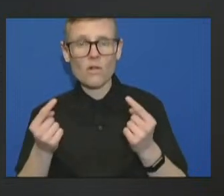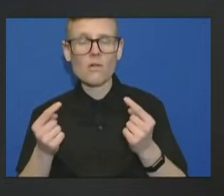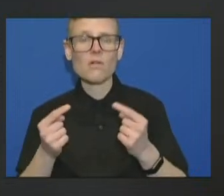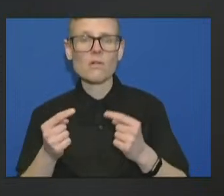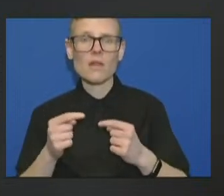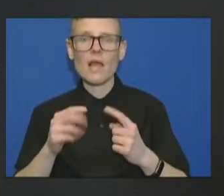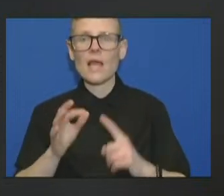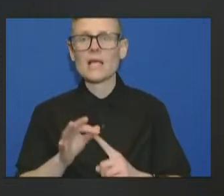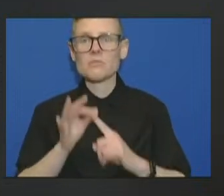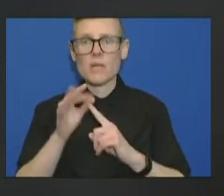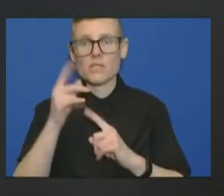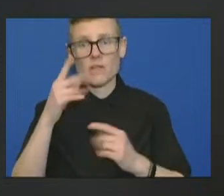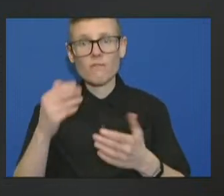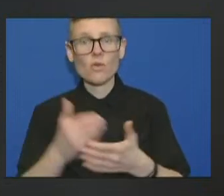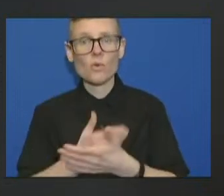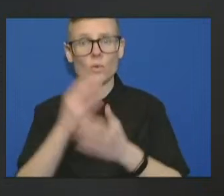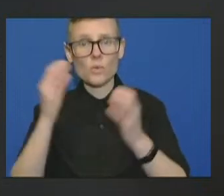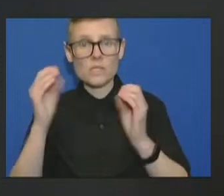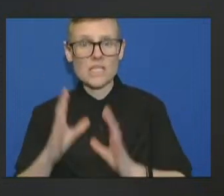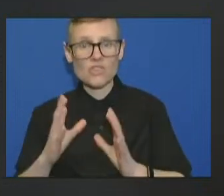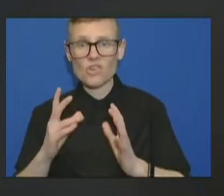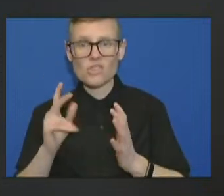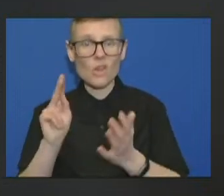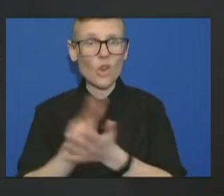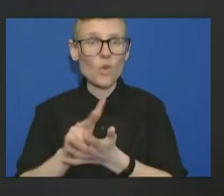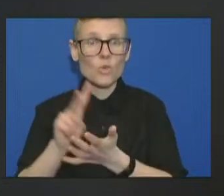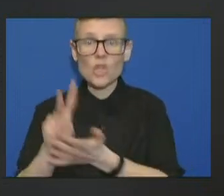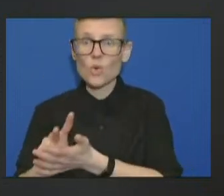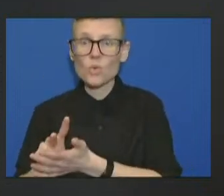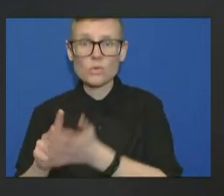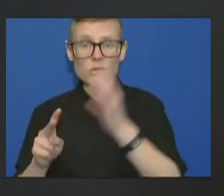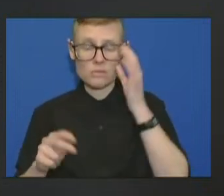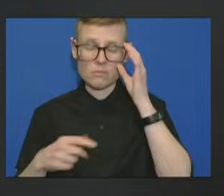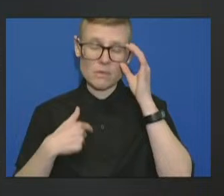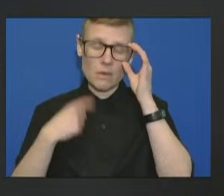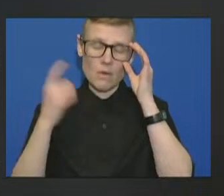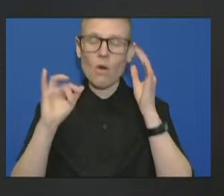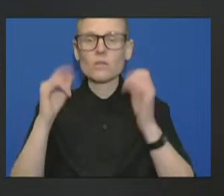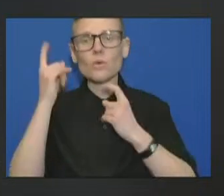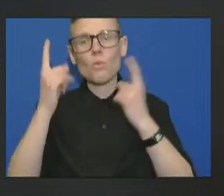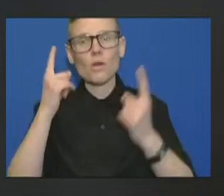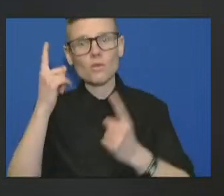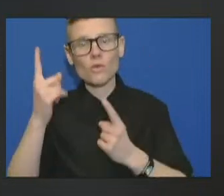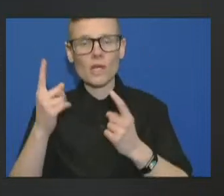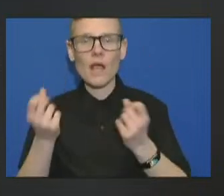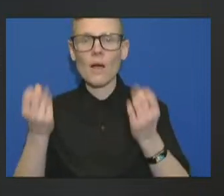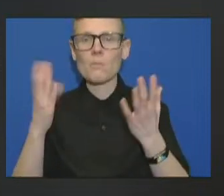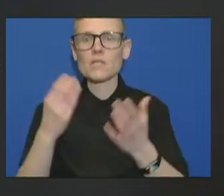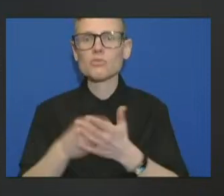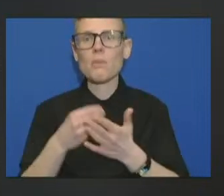to be so expensive yet harmful,